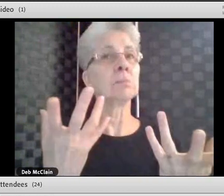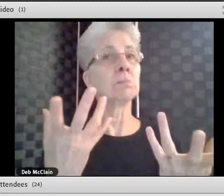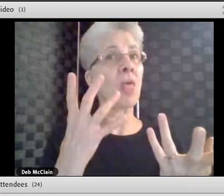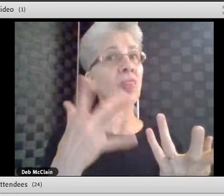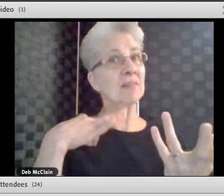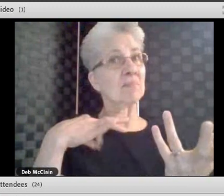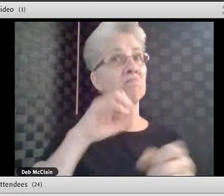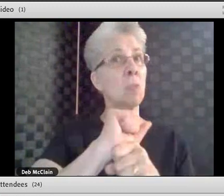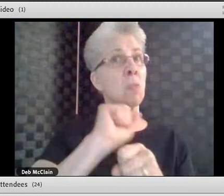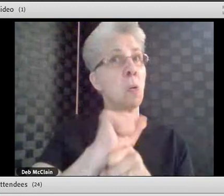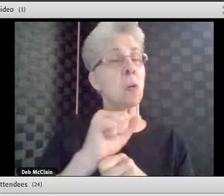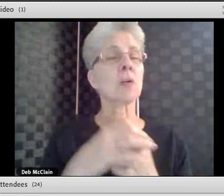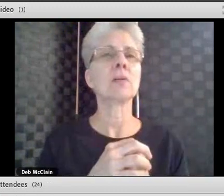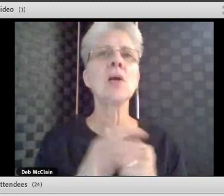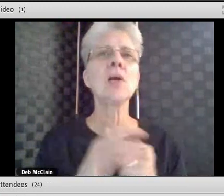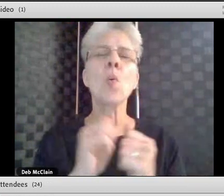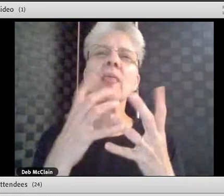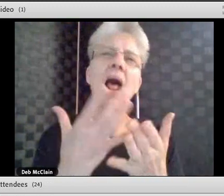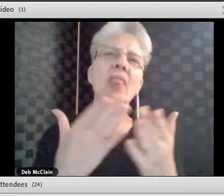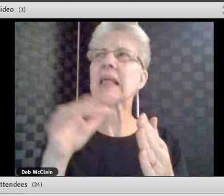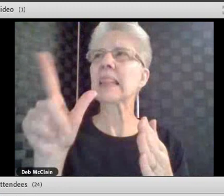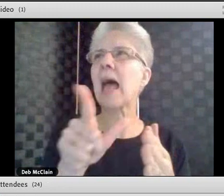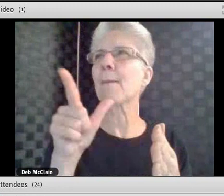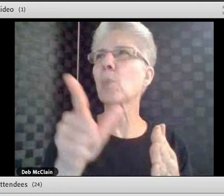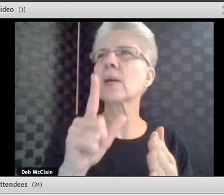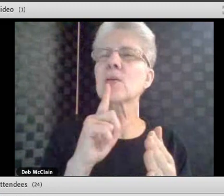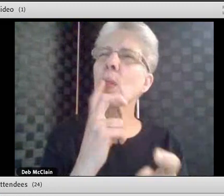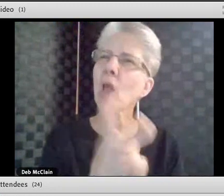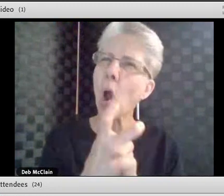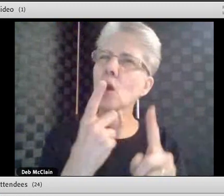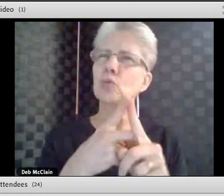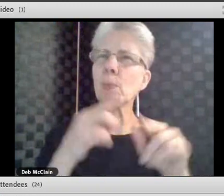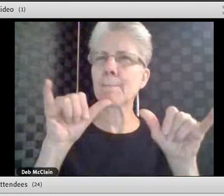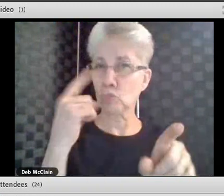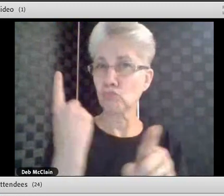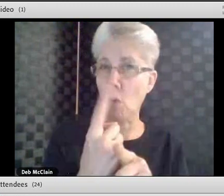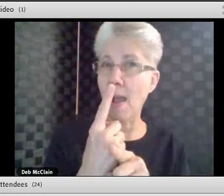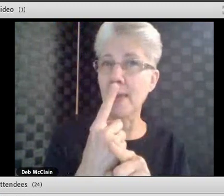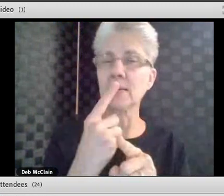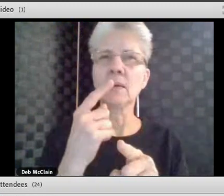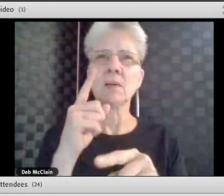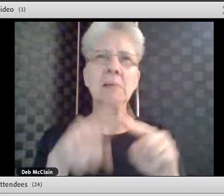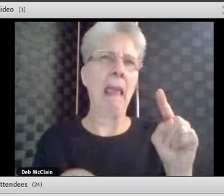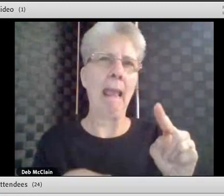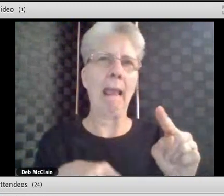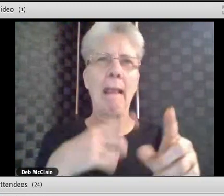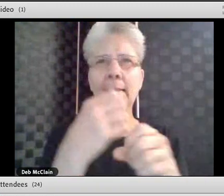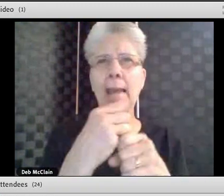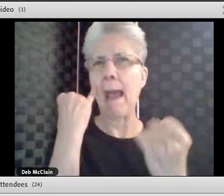How are you going to see that this works?" And with a lot of things in libraries, it's really hard to measure, right?